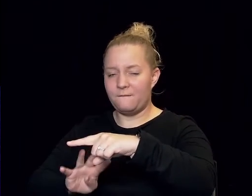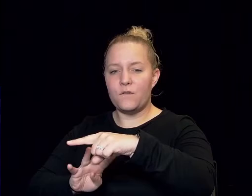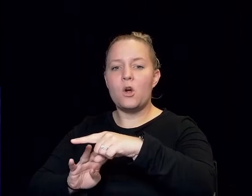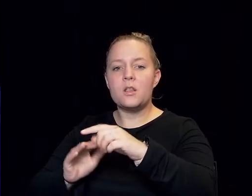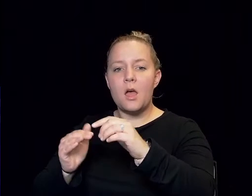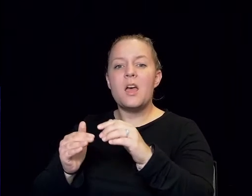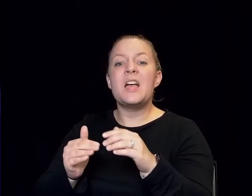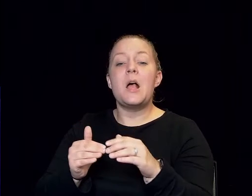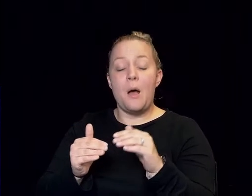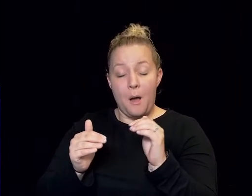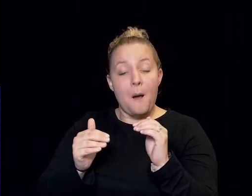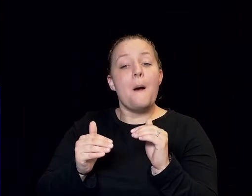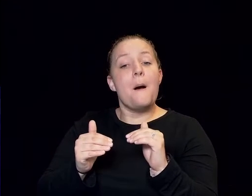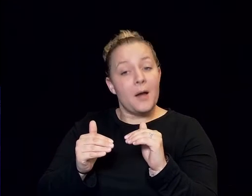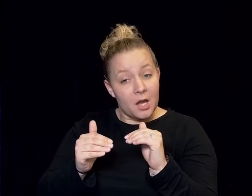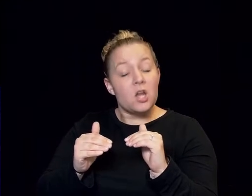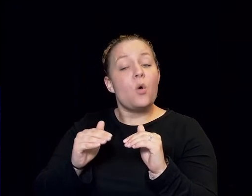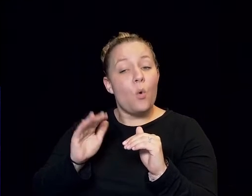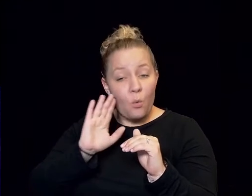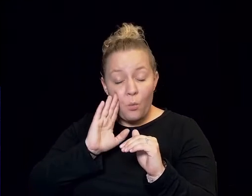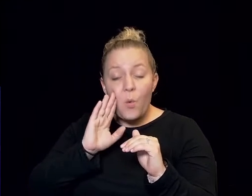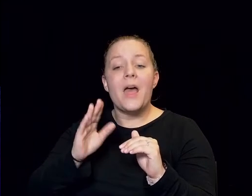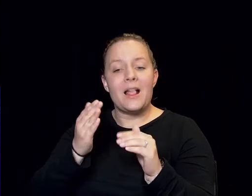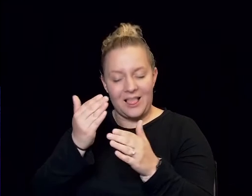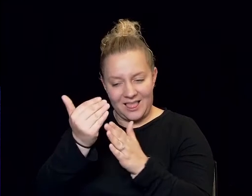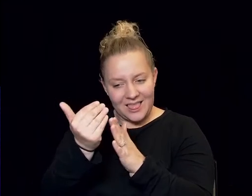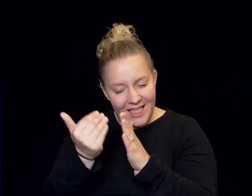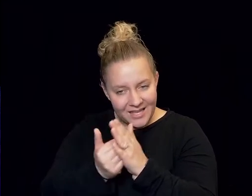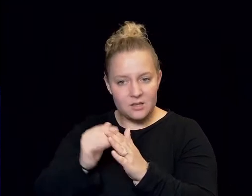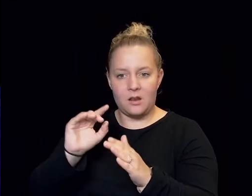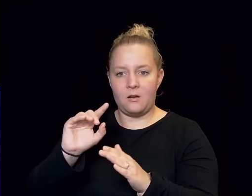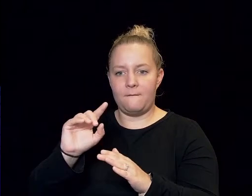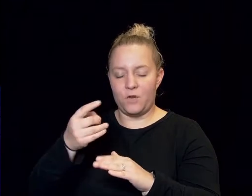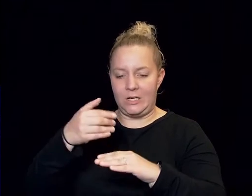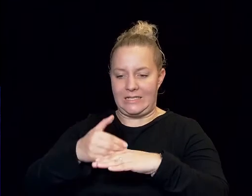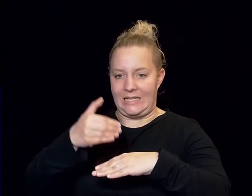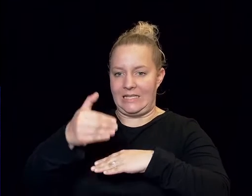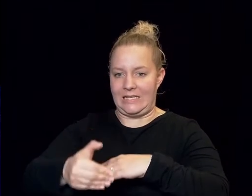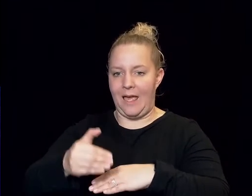So, I'm going to list out the multiples of 8 and I'm going to list out the multiples of 4.